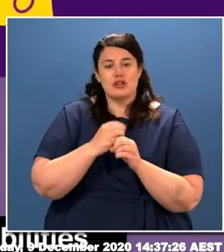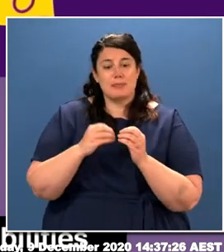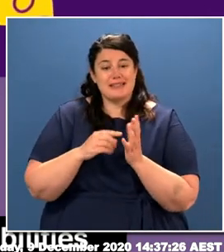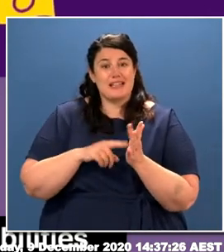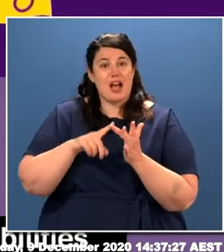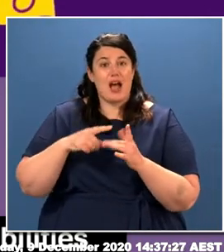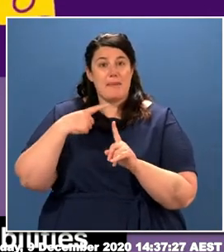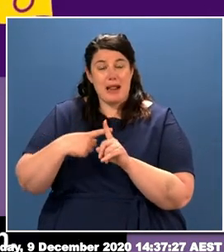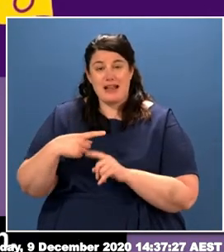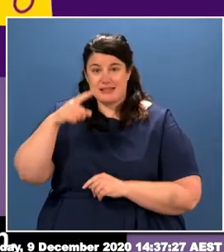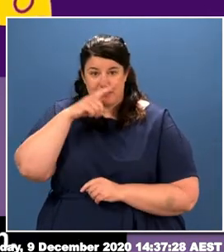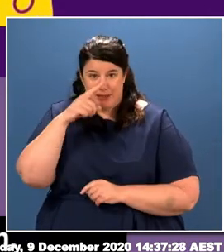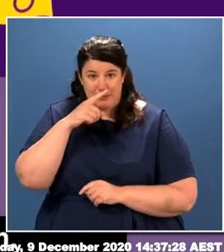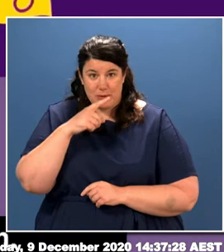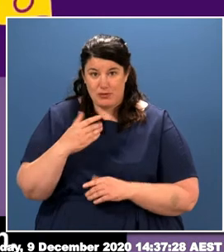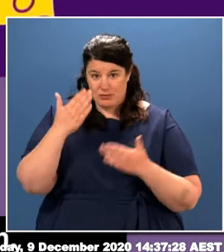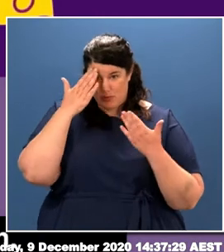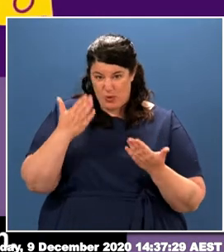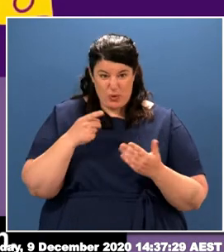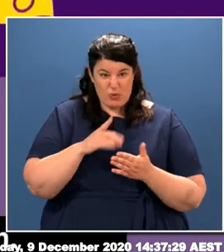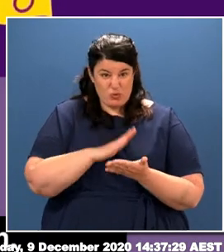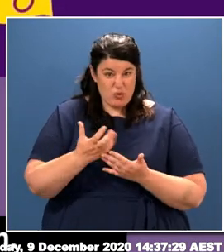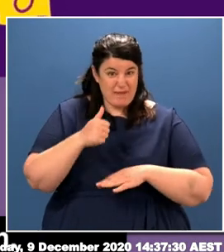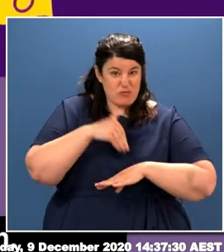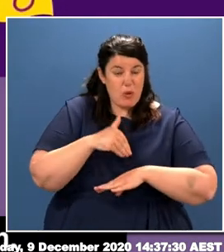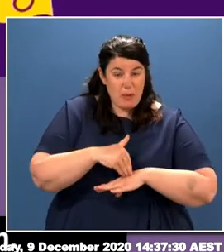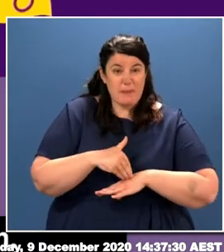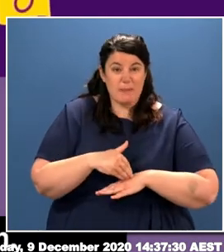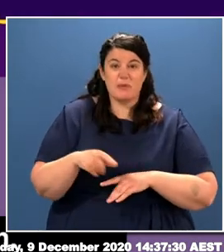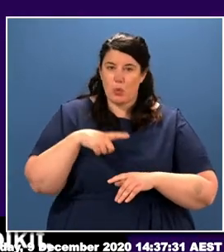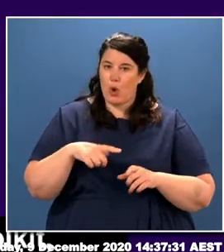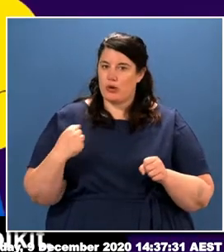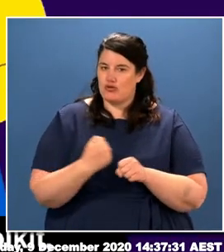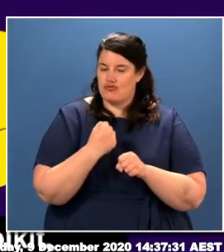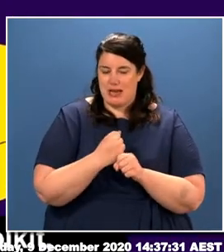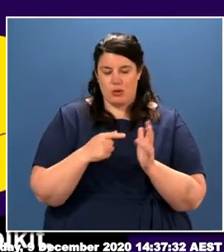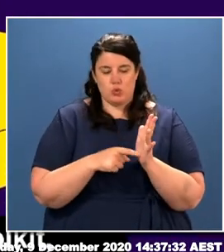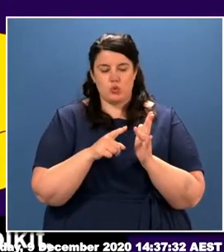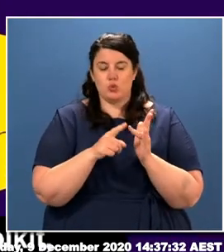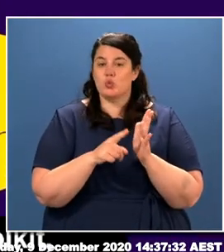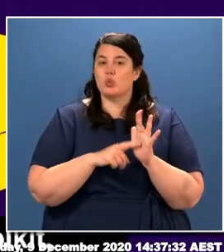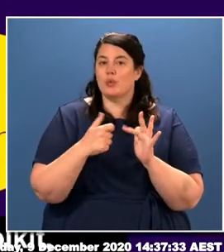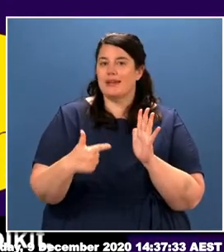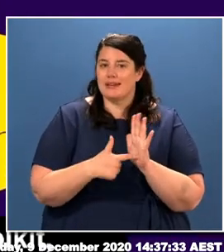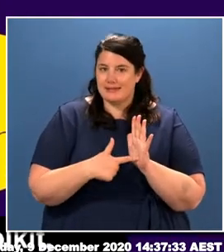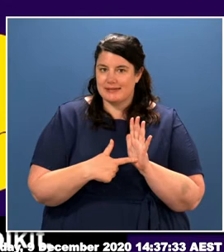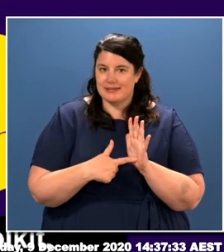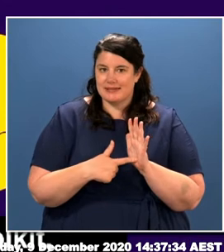With many unaware of the scope of the problem. Which is why we've created the Employable Q Toolkit, a non-prescriptive